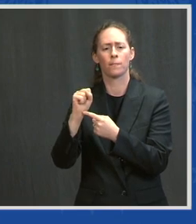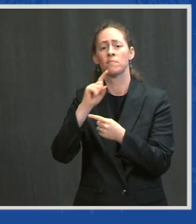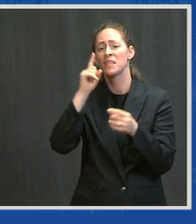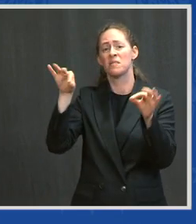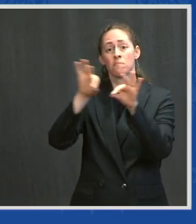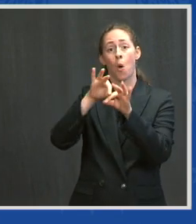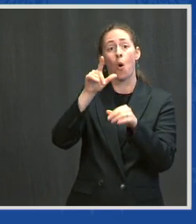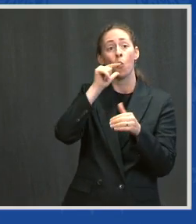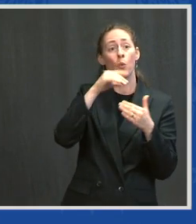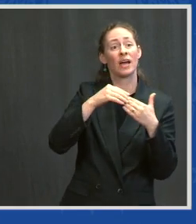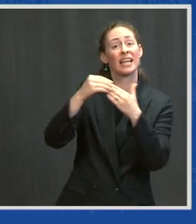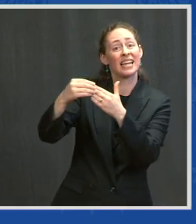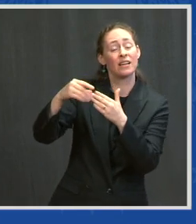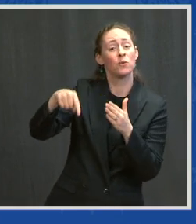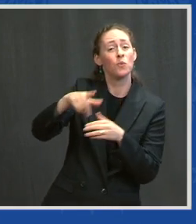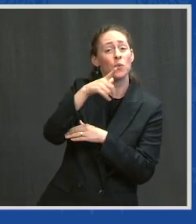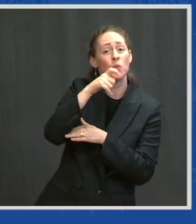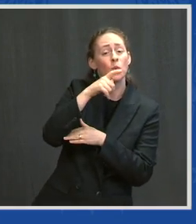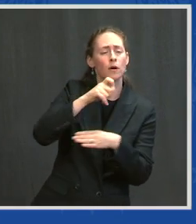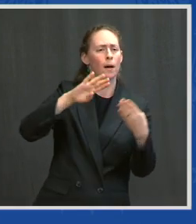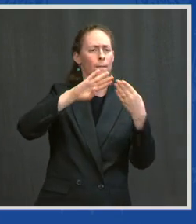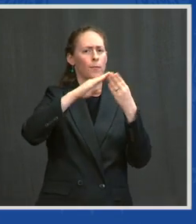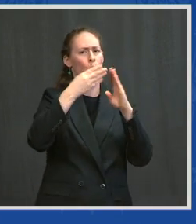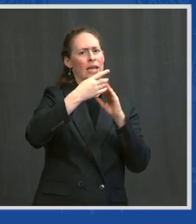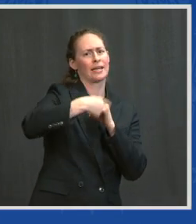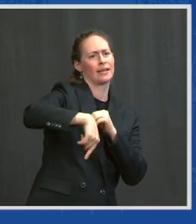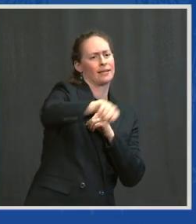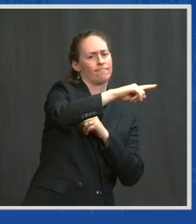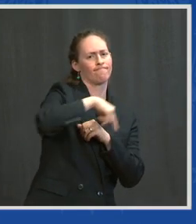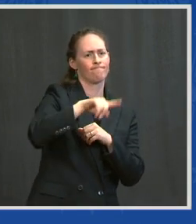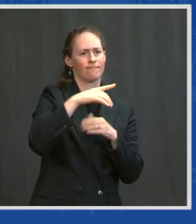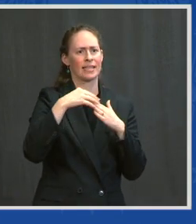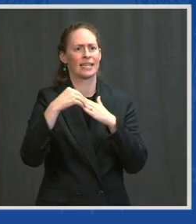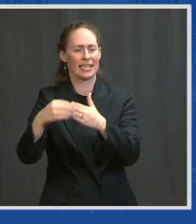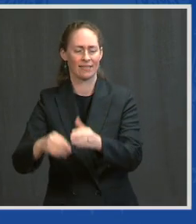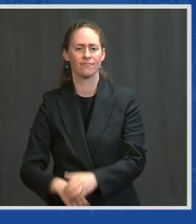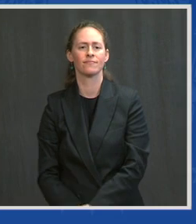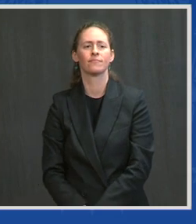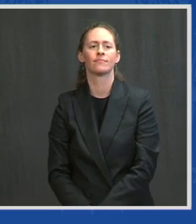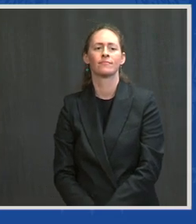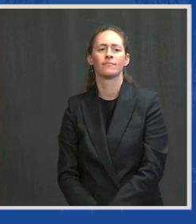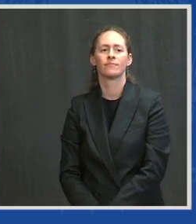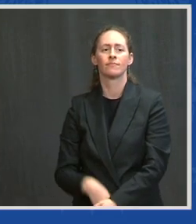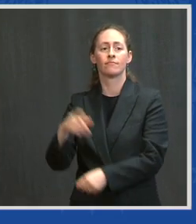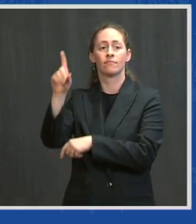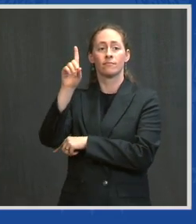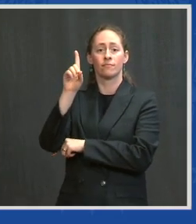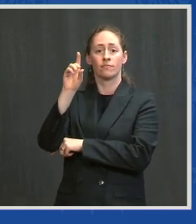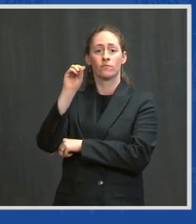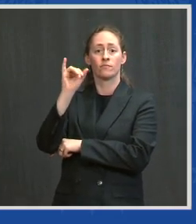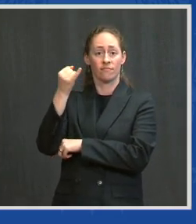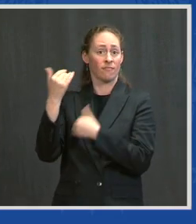The Justice Department has available over $1 billion in funding through over a dozen grant programs